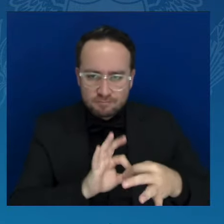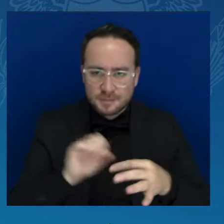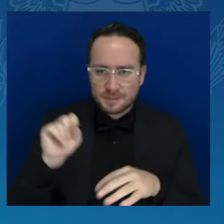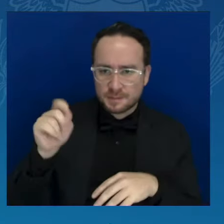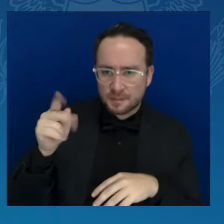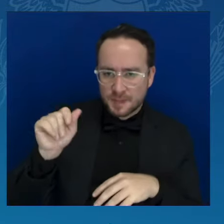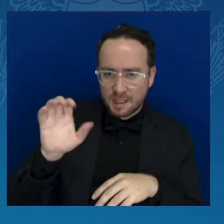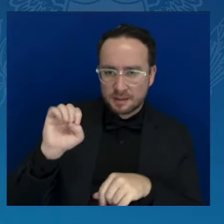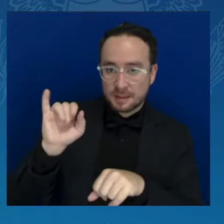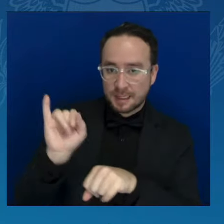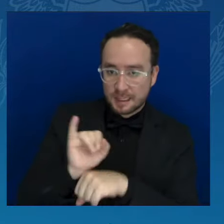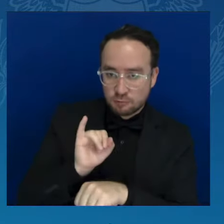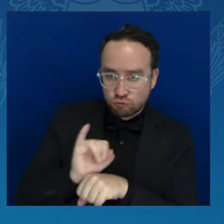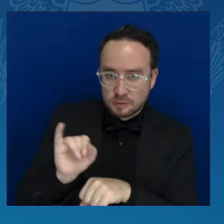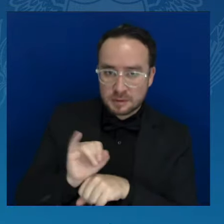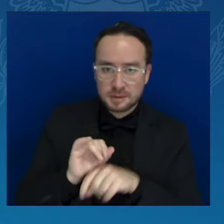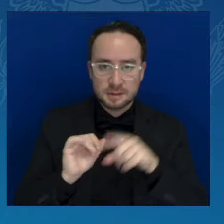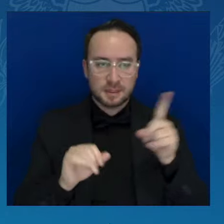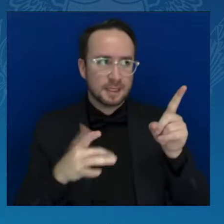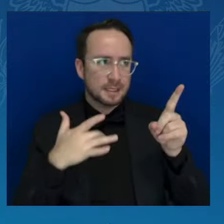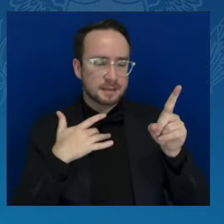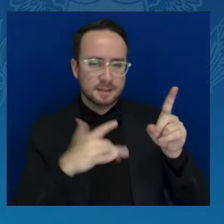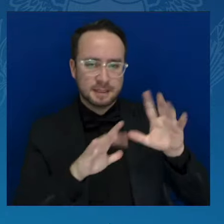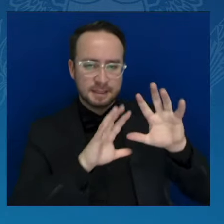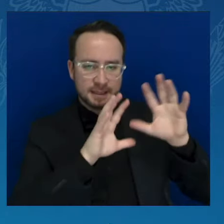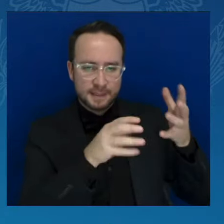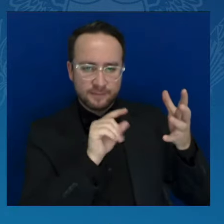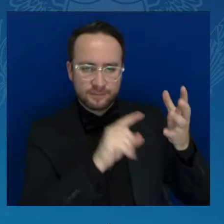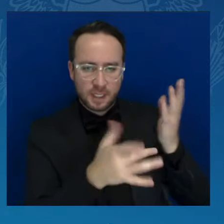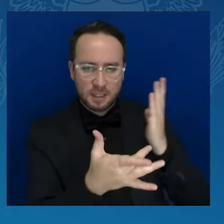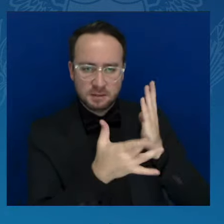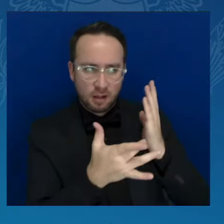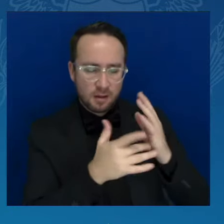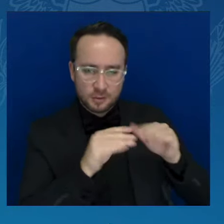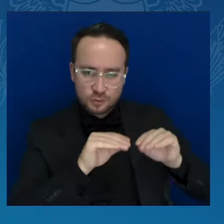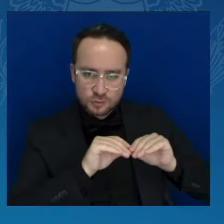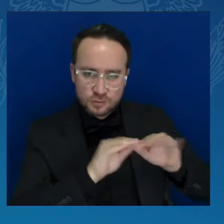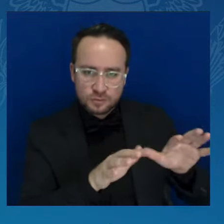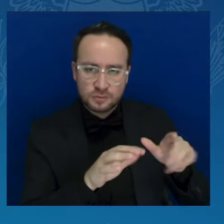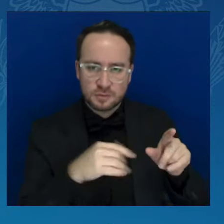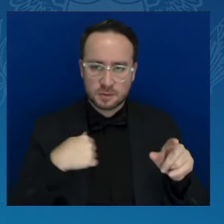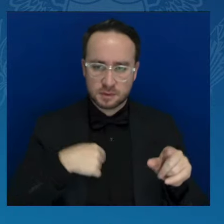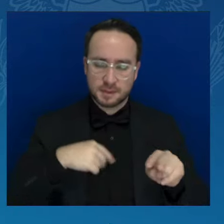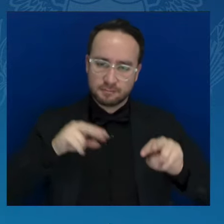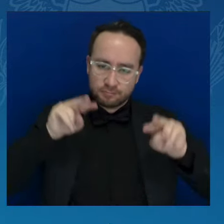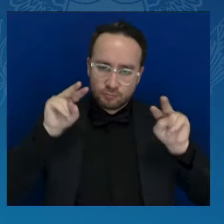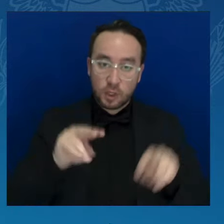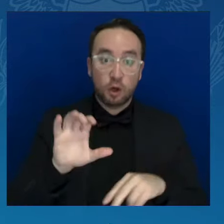to tackle the biggest challenges of our time, like climate change and food insecurity in Chile. We'll probably be quite interested